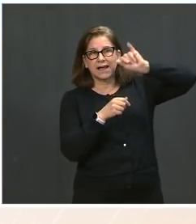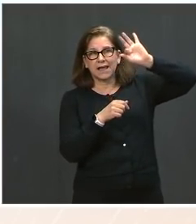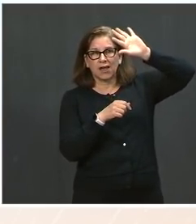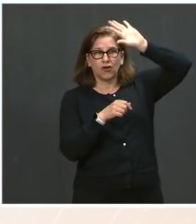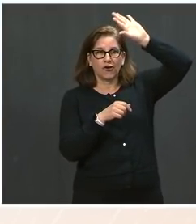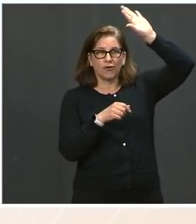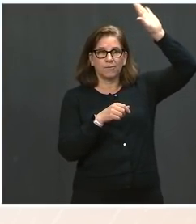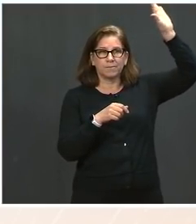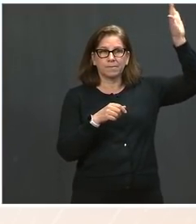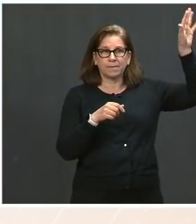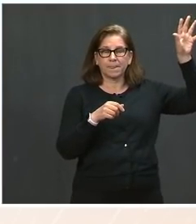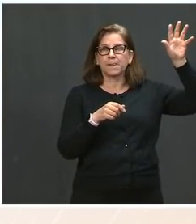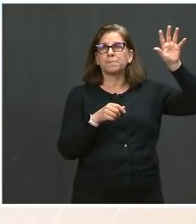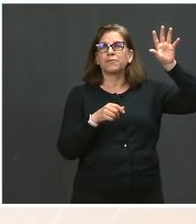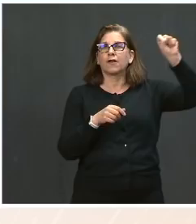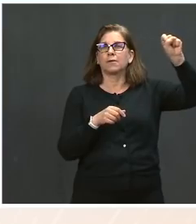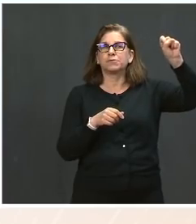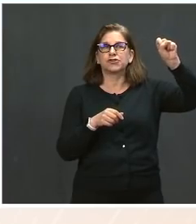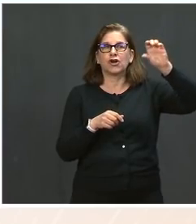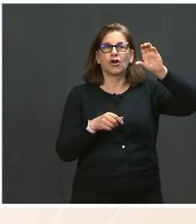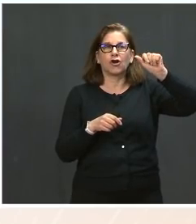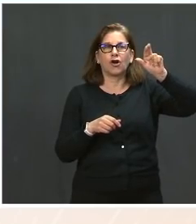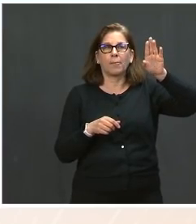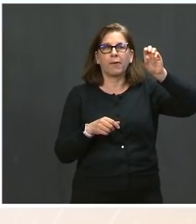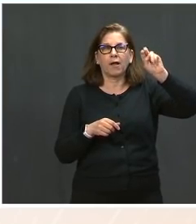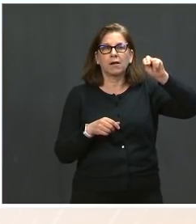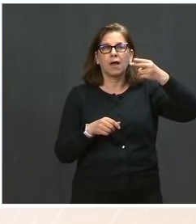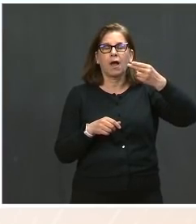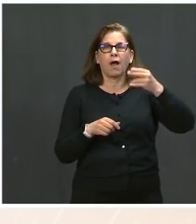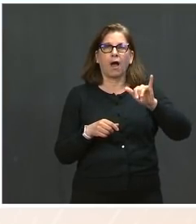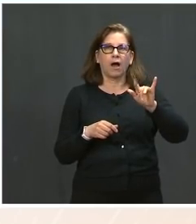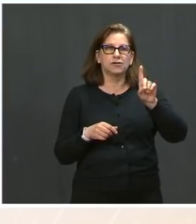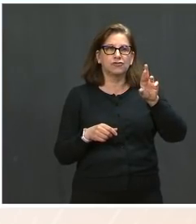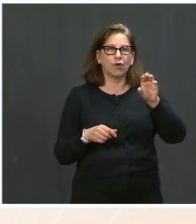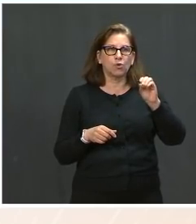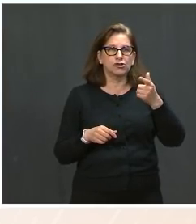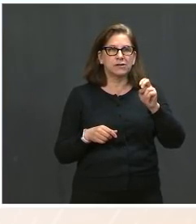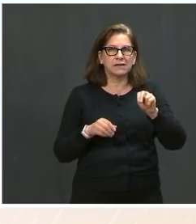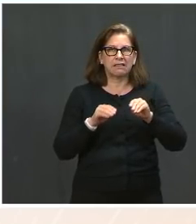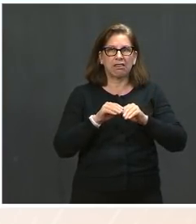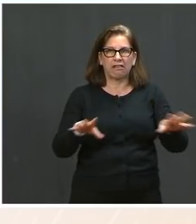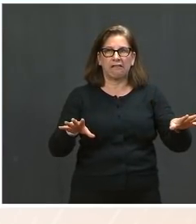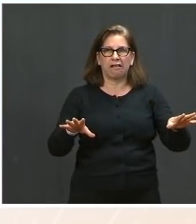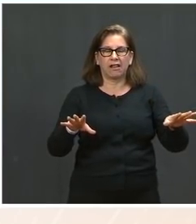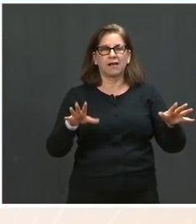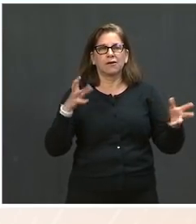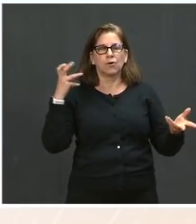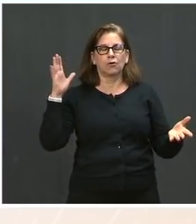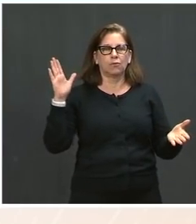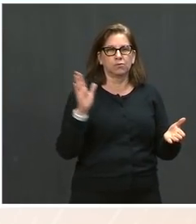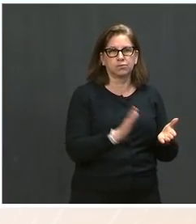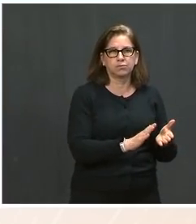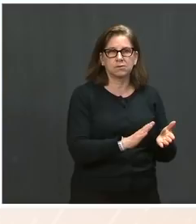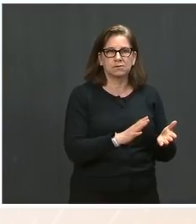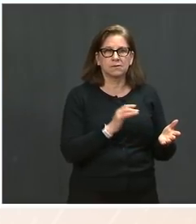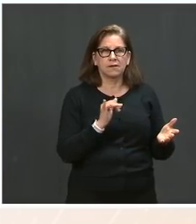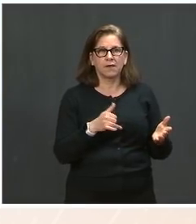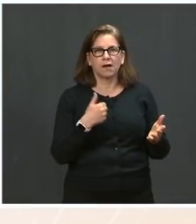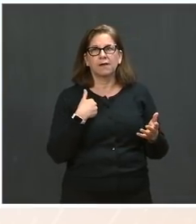but hydrogen deployment and demonstration projects. I've been talking with my counterparts around the world;